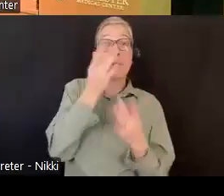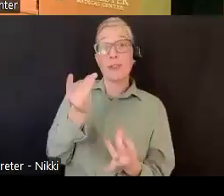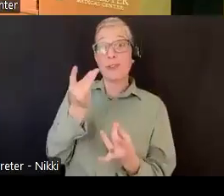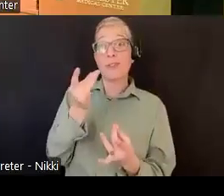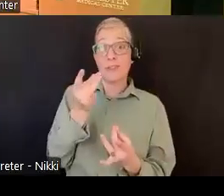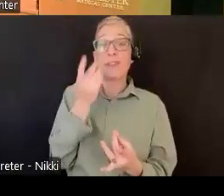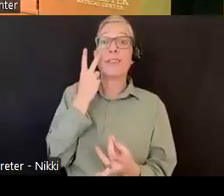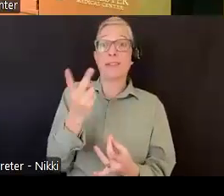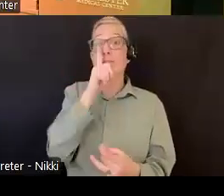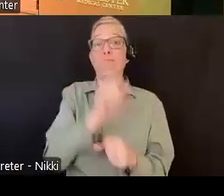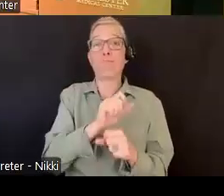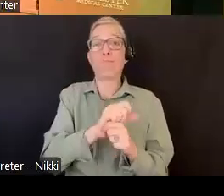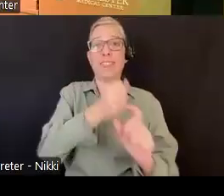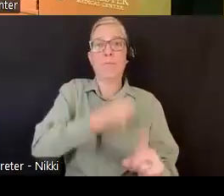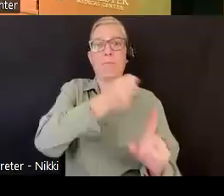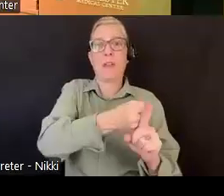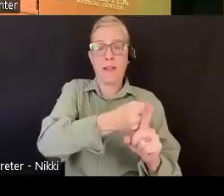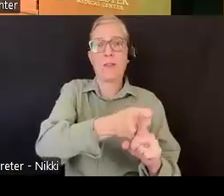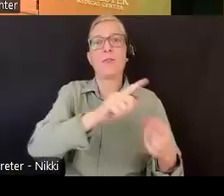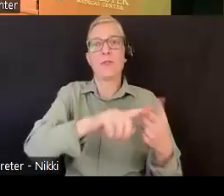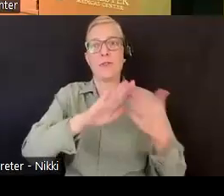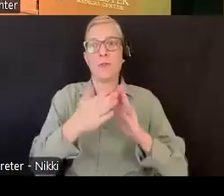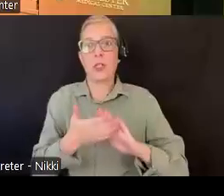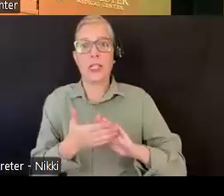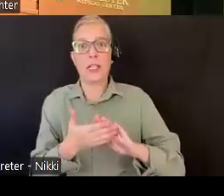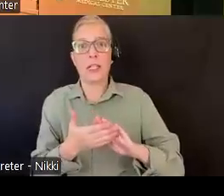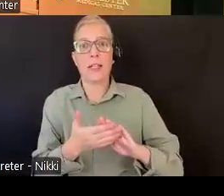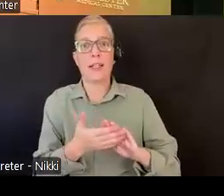probably that's a big part of my job, but all sort of privately funded through philanthropies